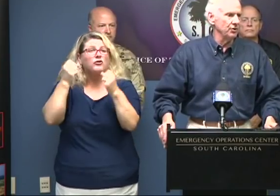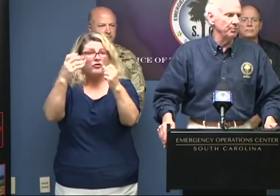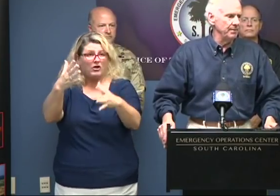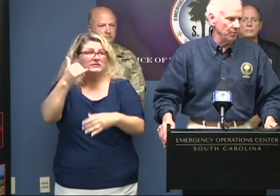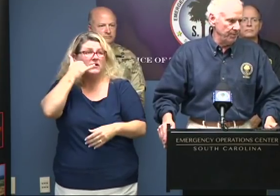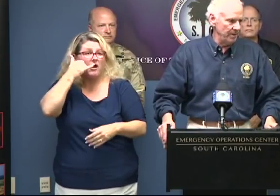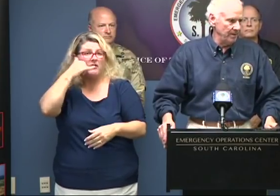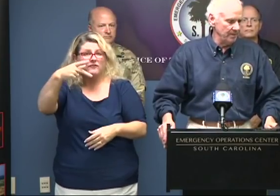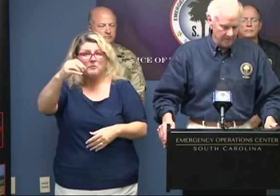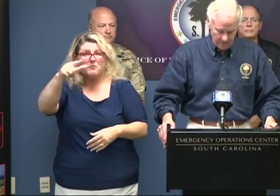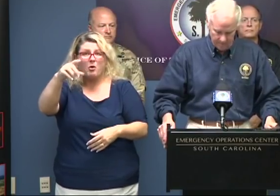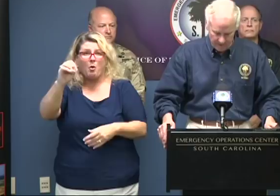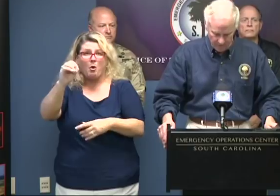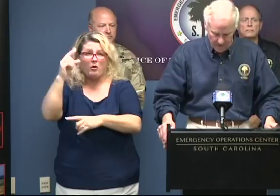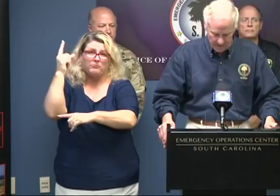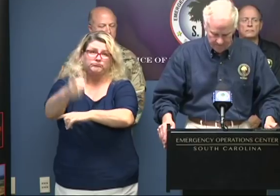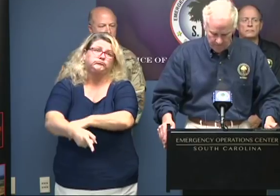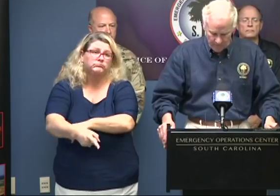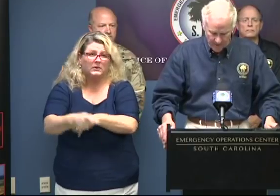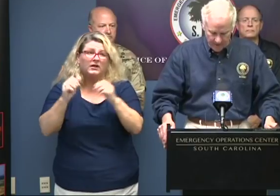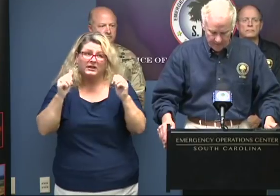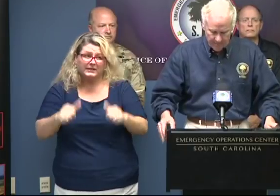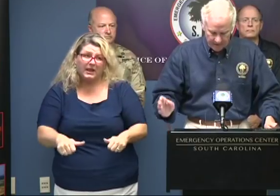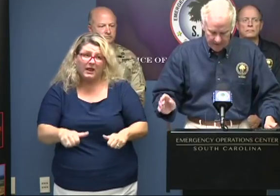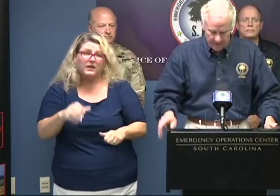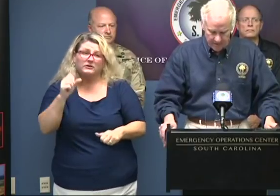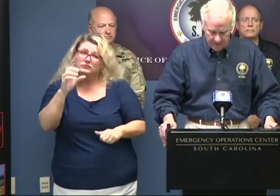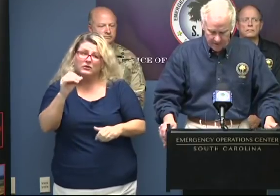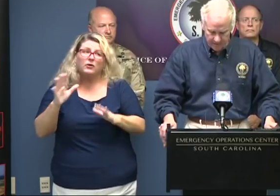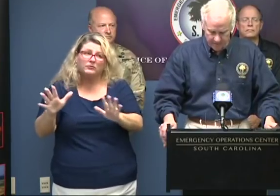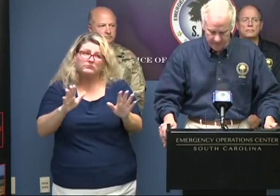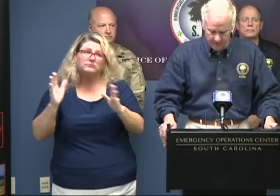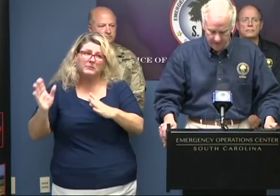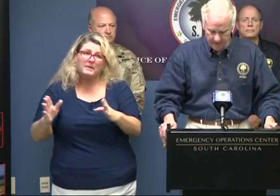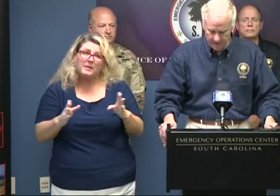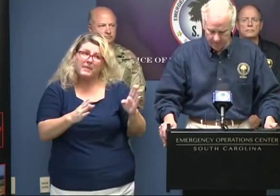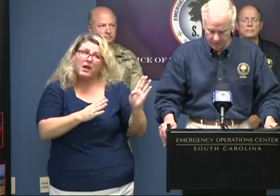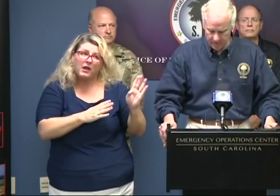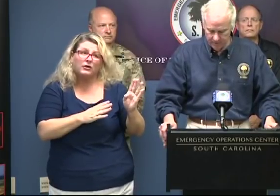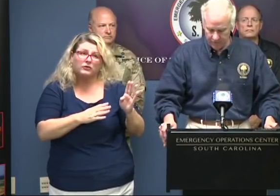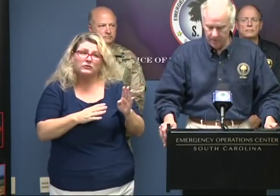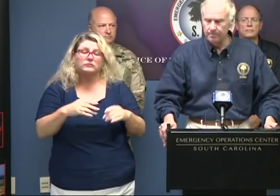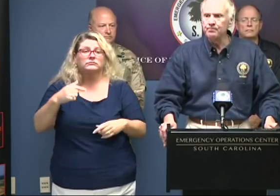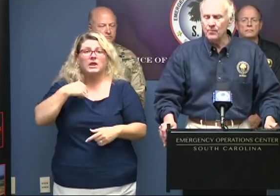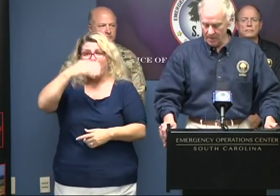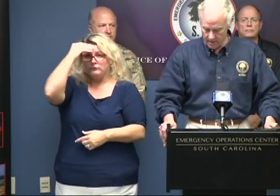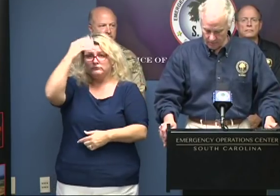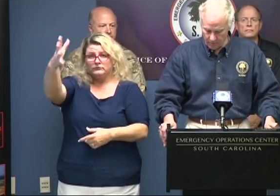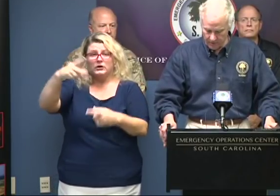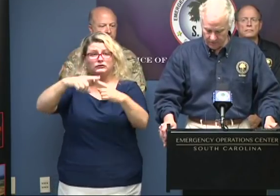So be prepared, be ready. And I need to tell you I submitted today to President Trump a request